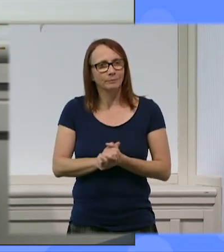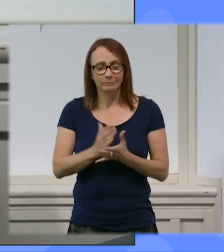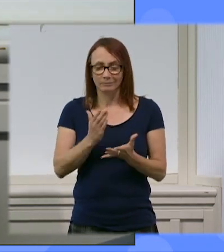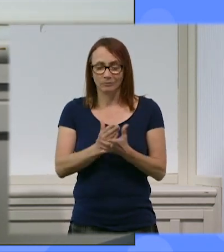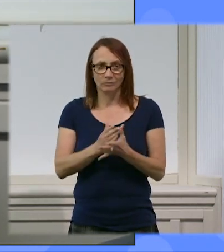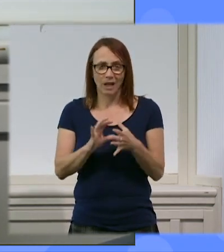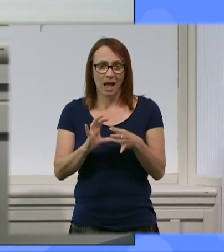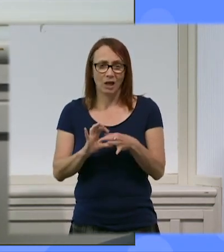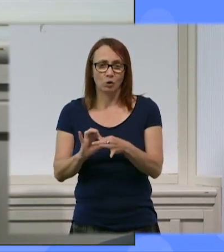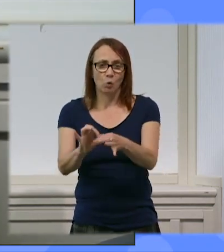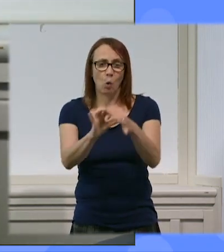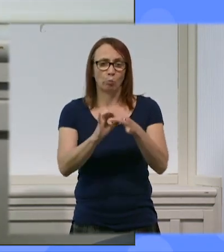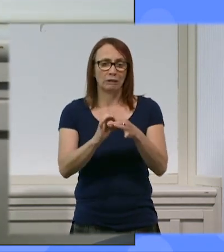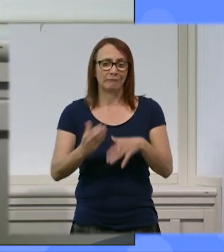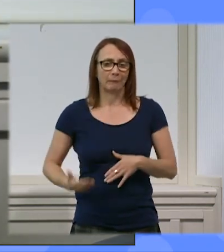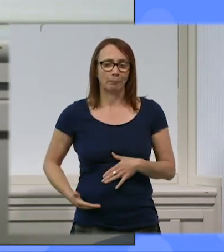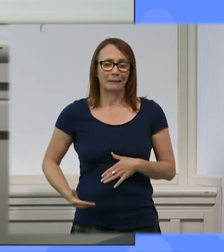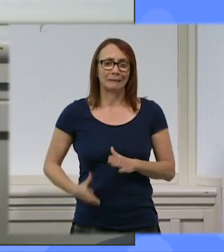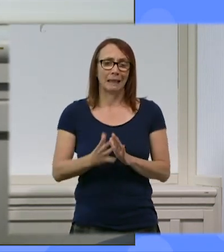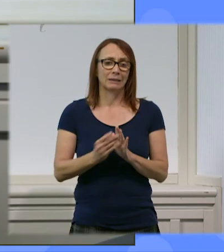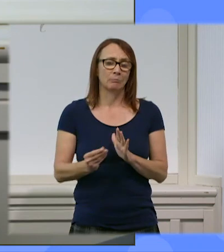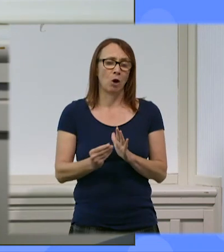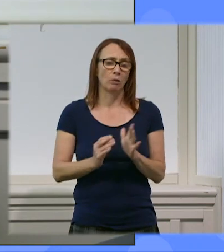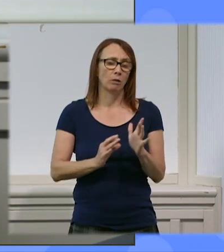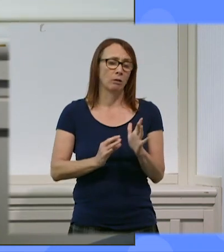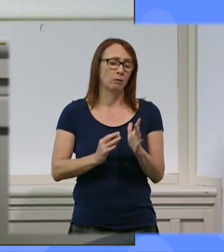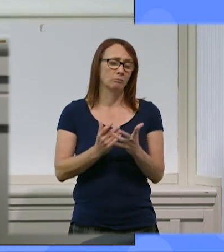business models just keep going and going and going they have so many ripple